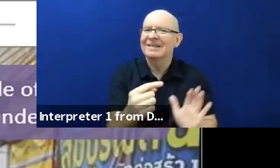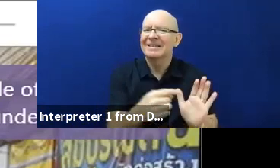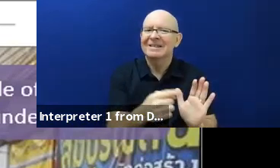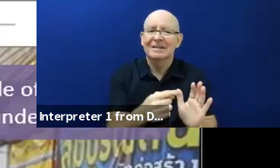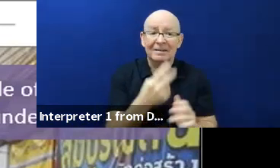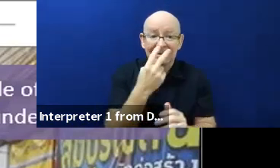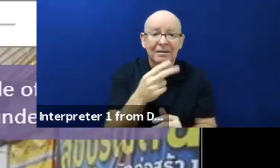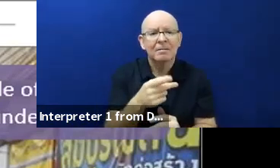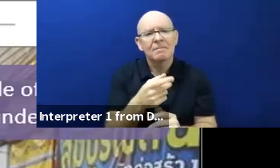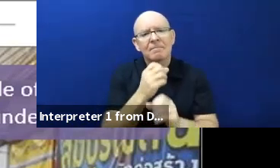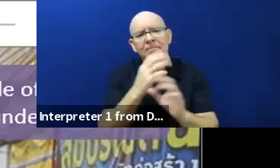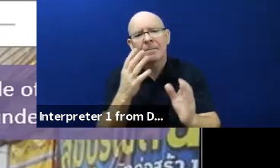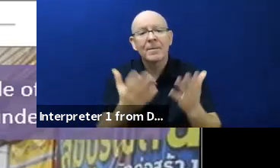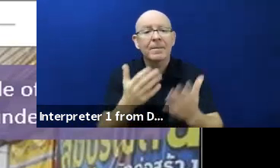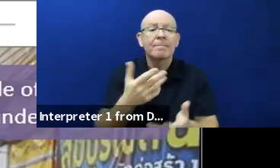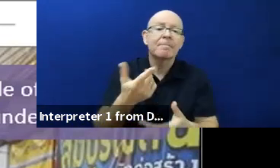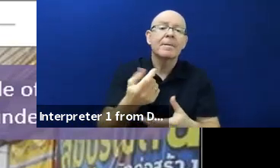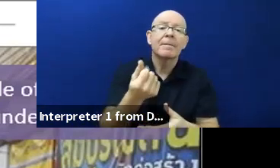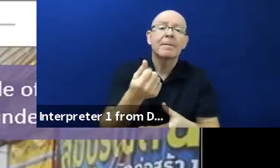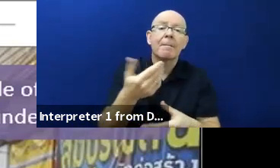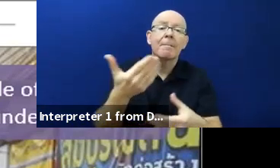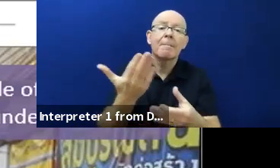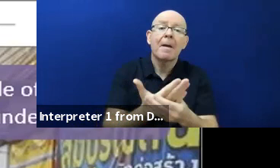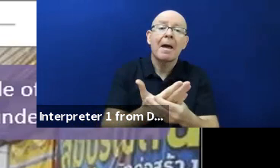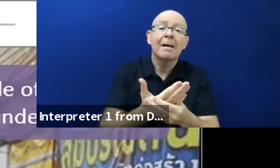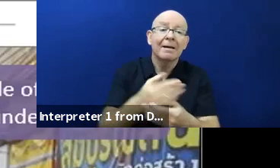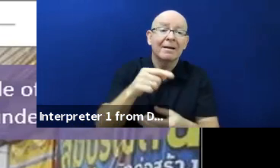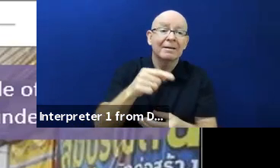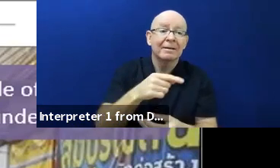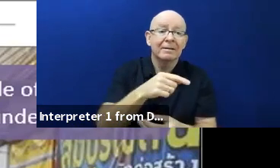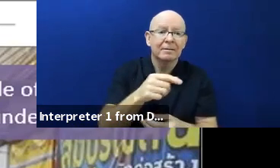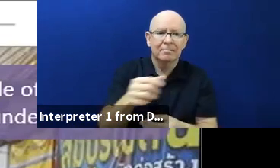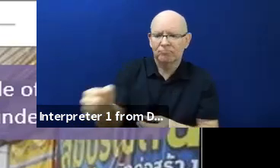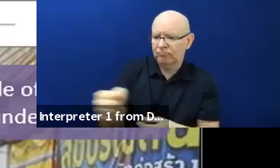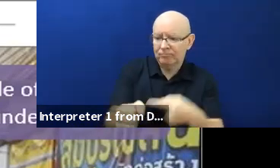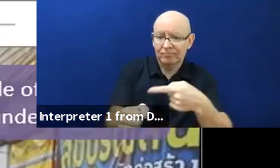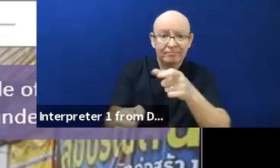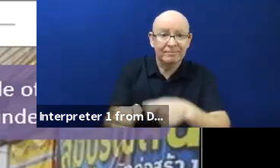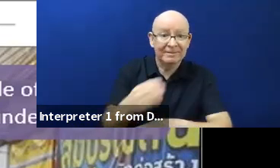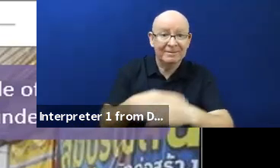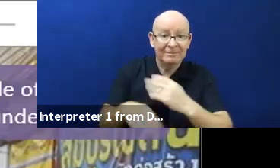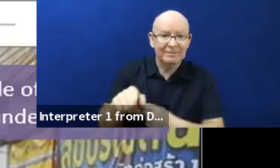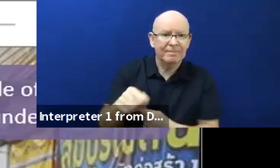do not have a decent job and fringe benefits as do typical employees, so we need direct support.